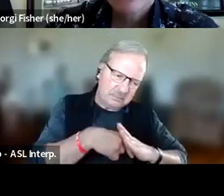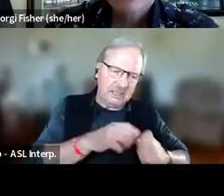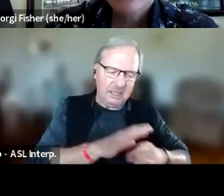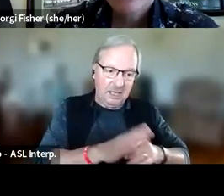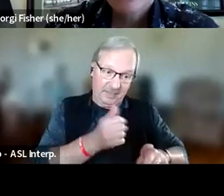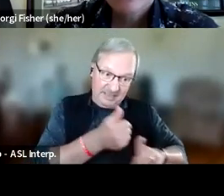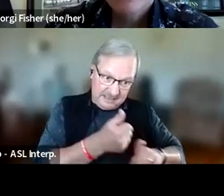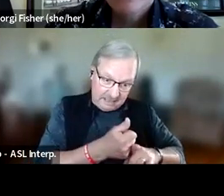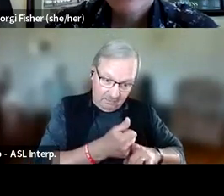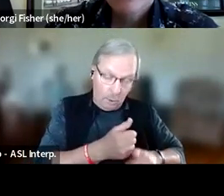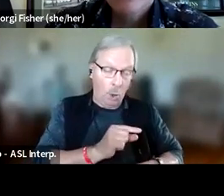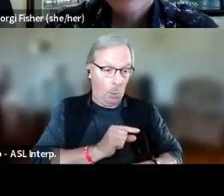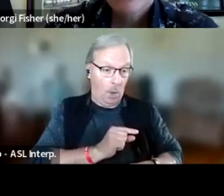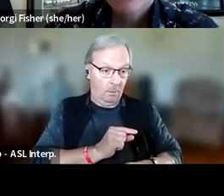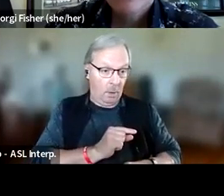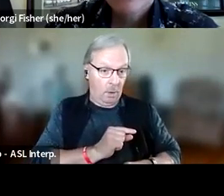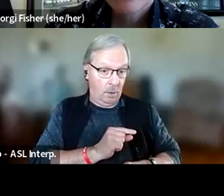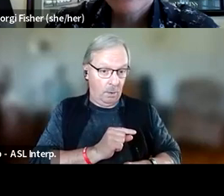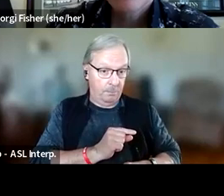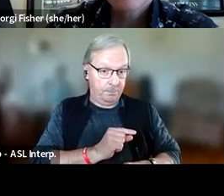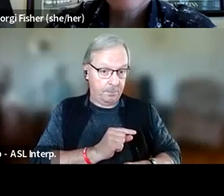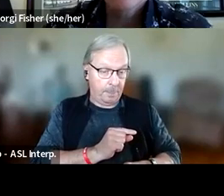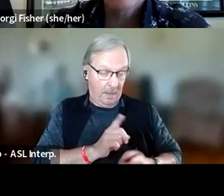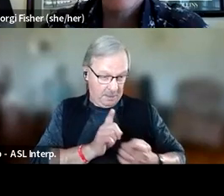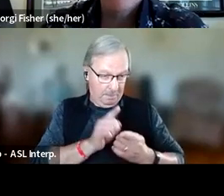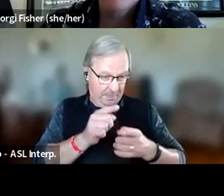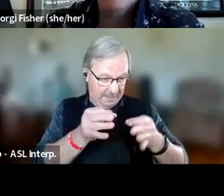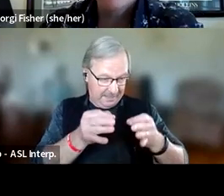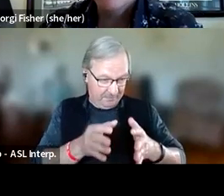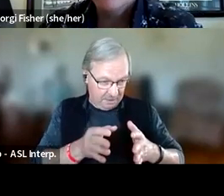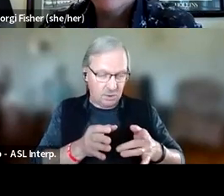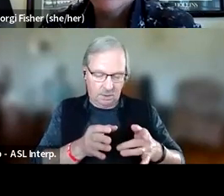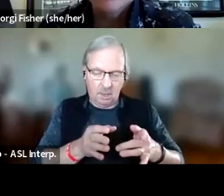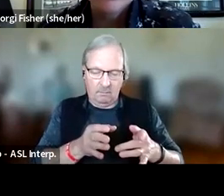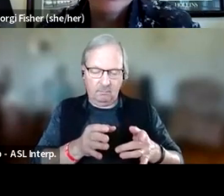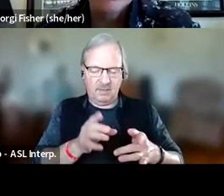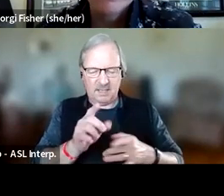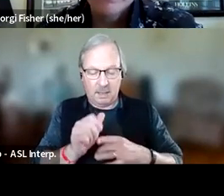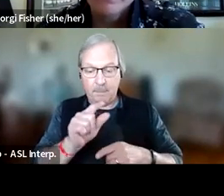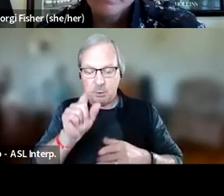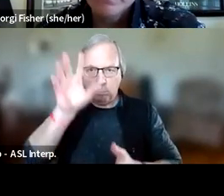to qualify a person to meet that definition of disability. But when you add up all of the other things,